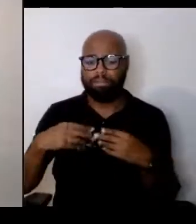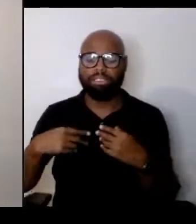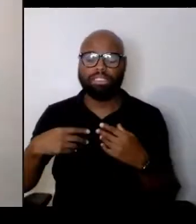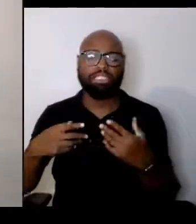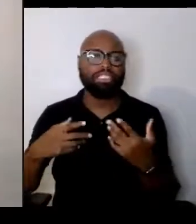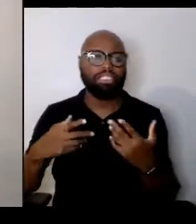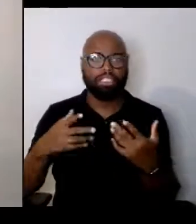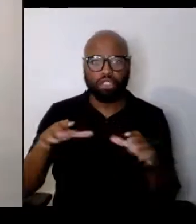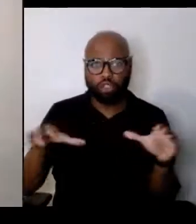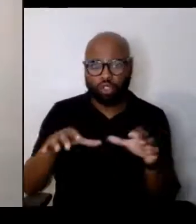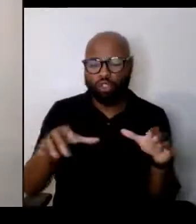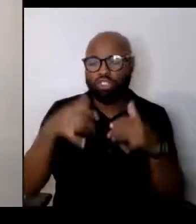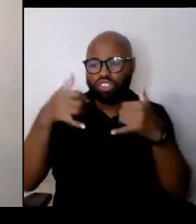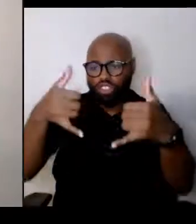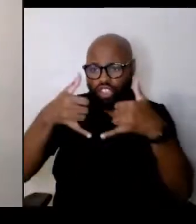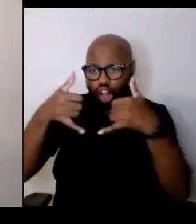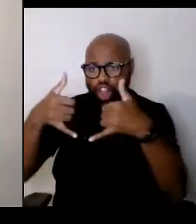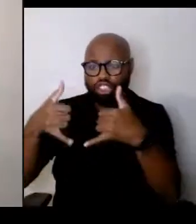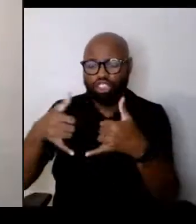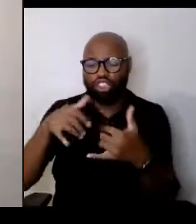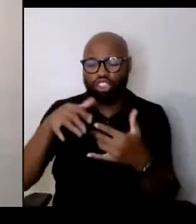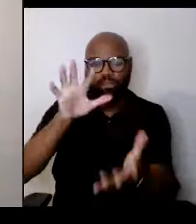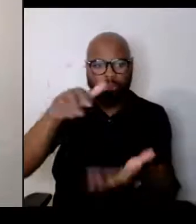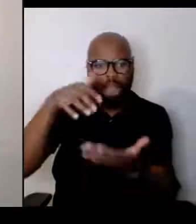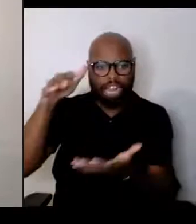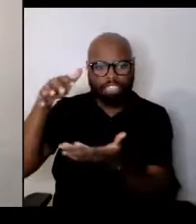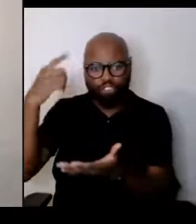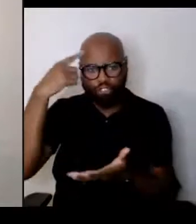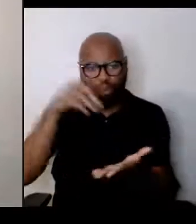That also brought awareness about the issue of DACA to NYU,